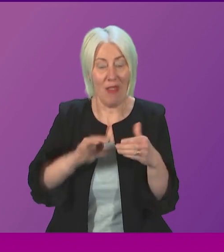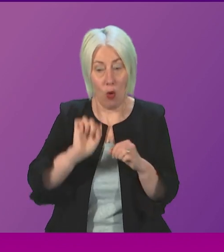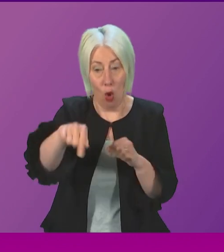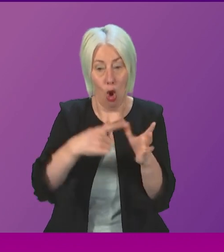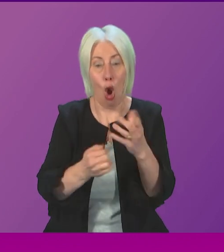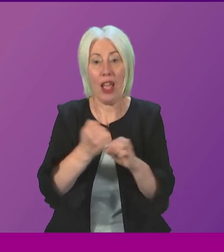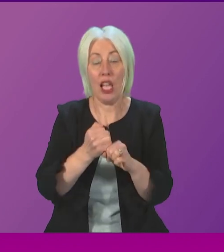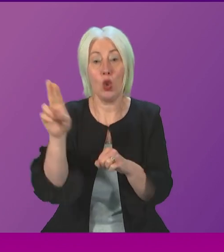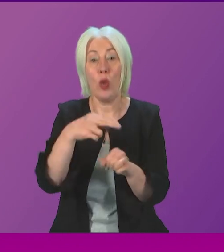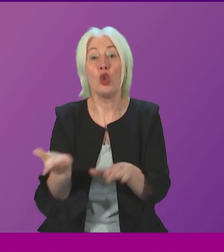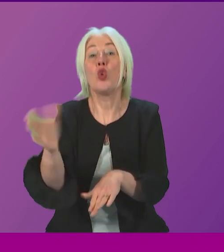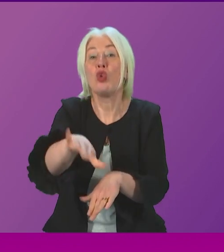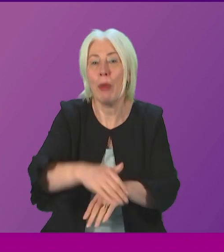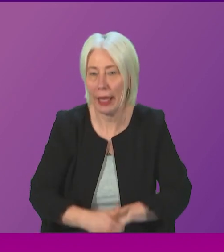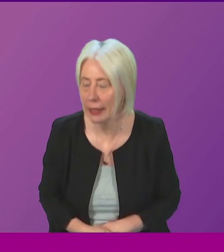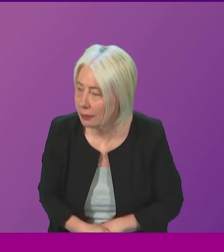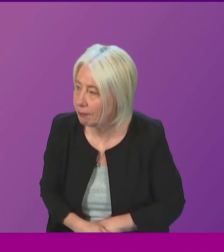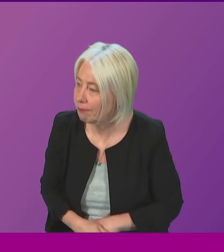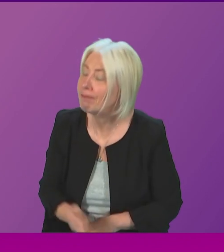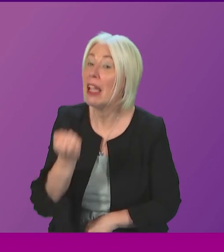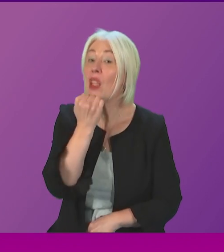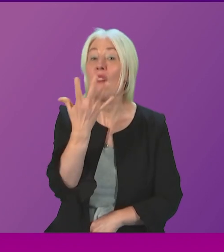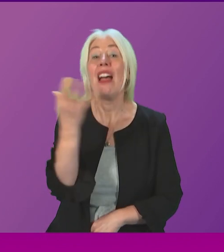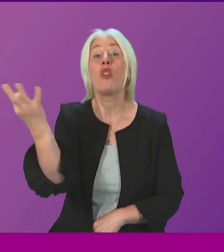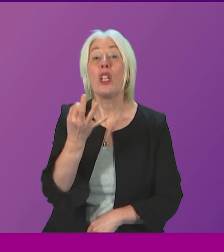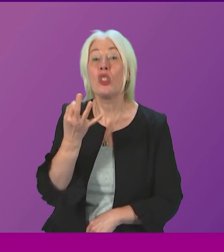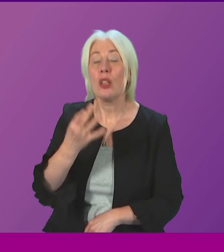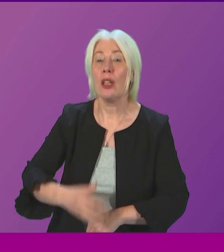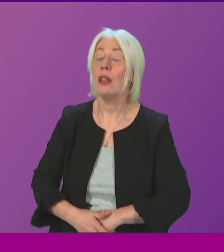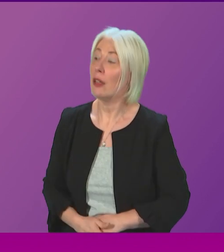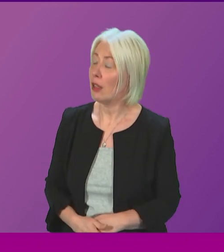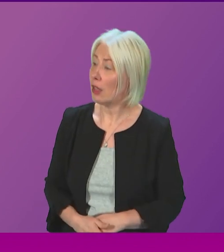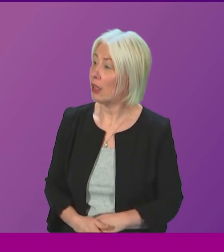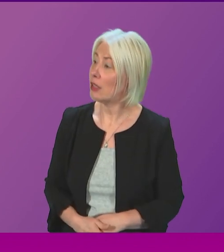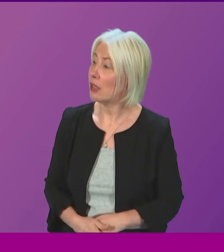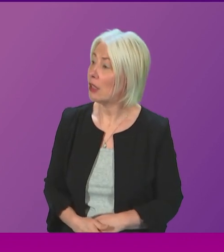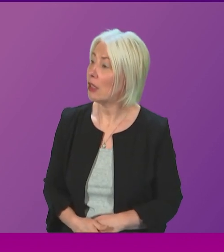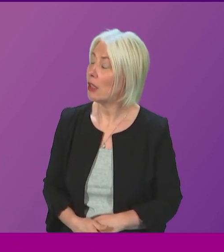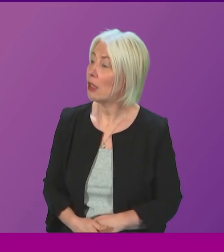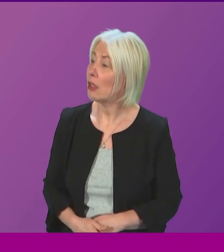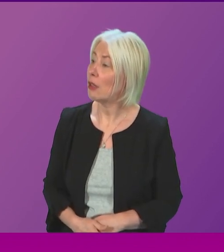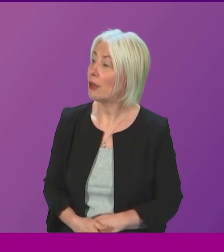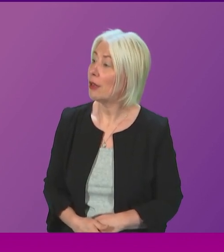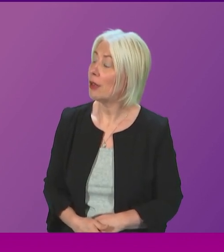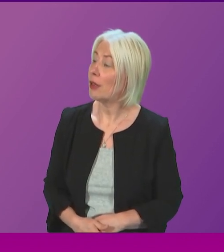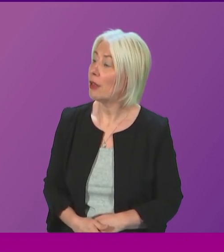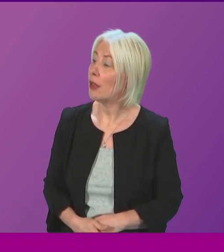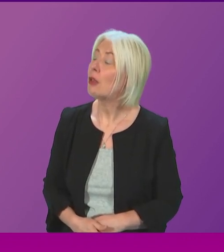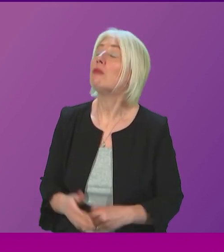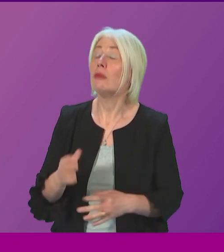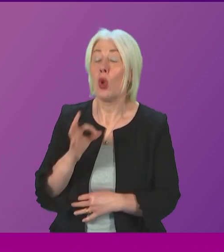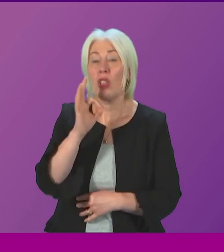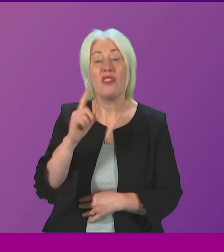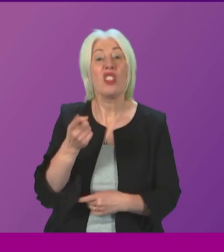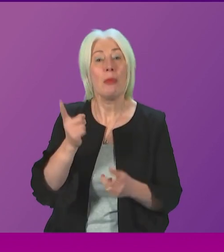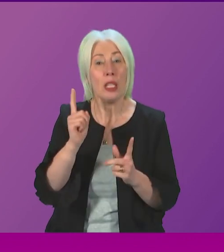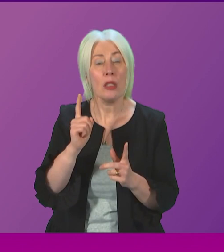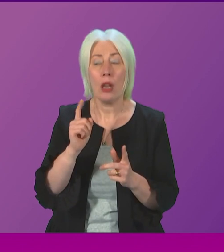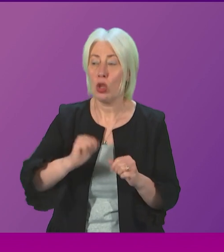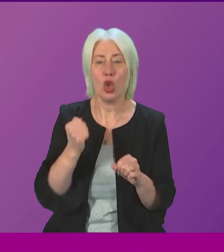To ask the First Minister what the Scottish Government’s